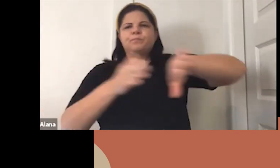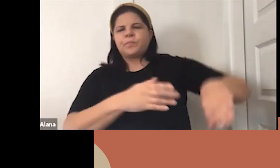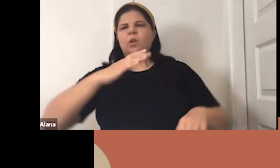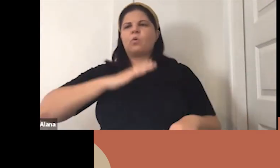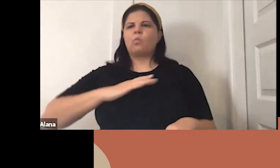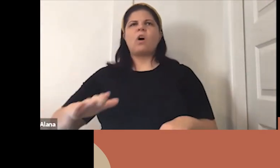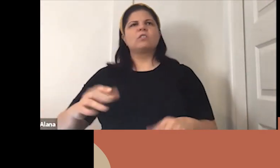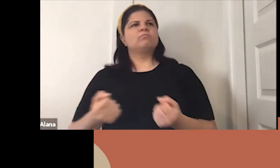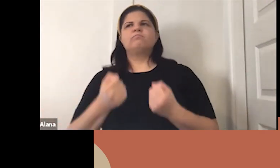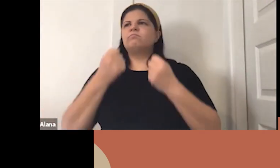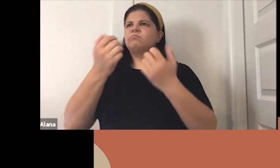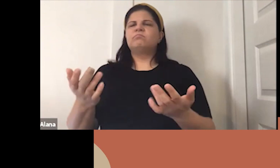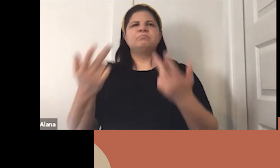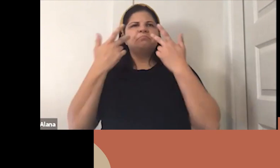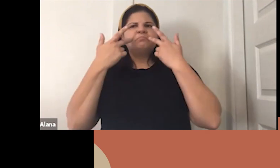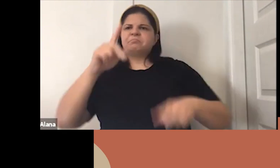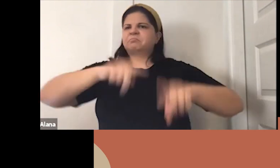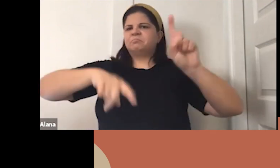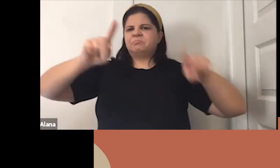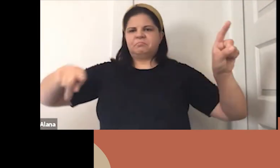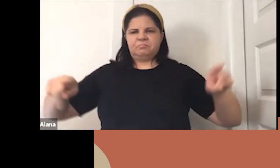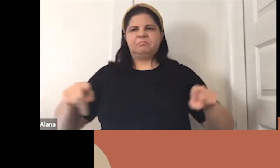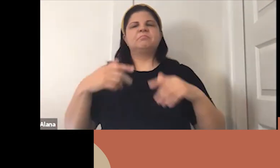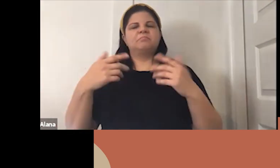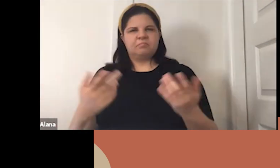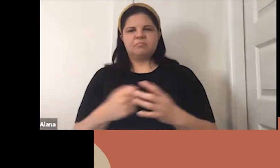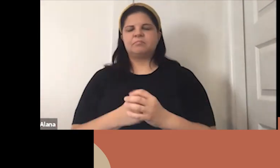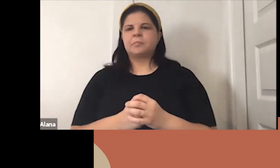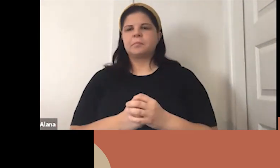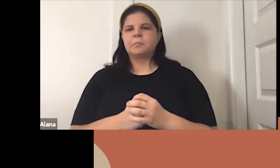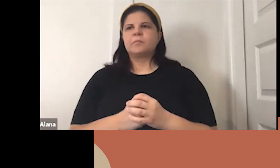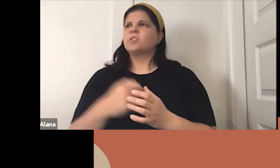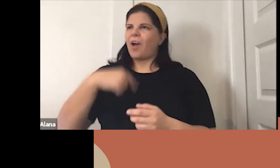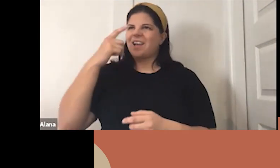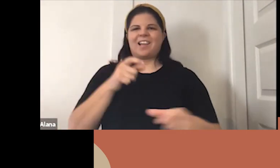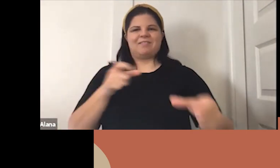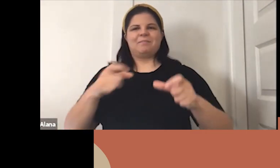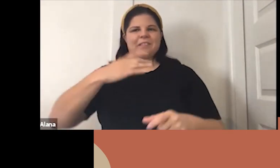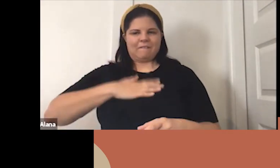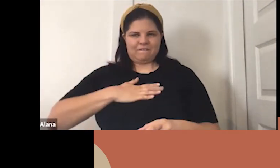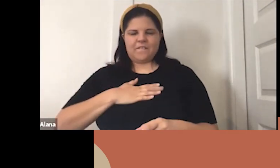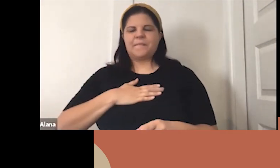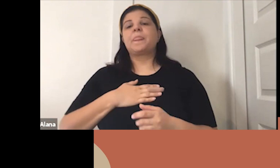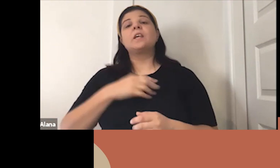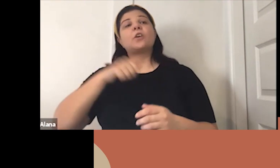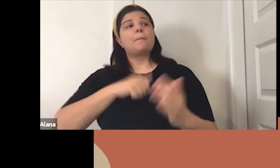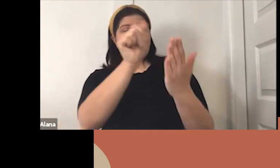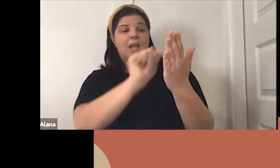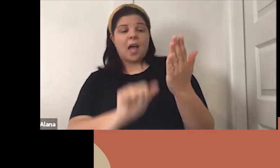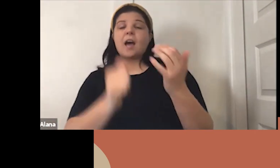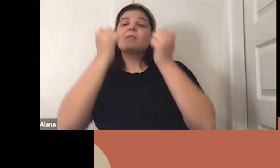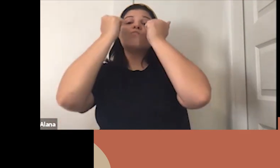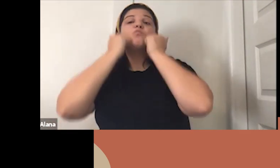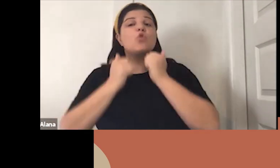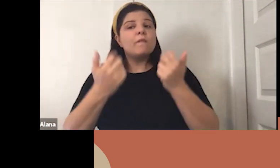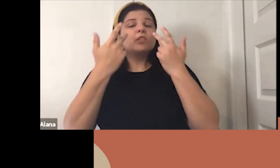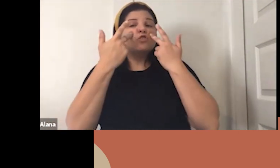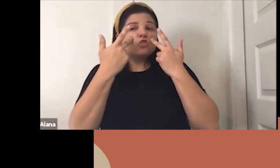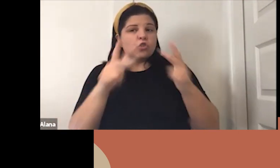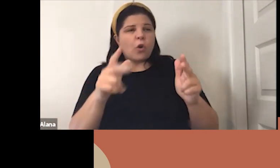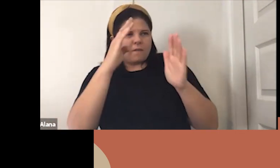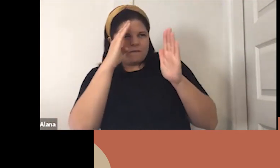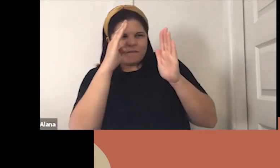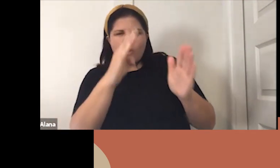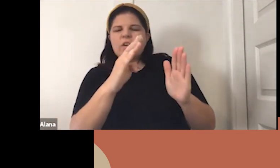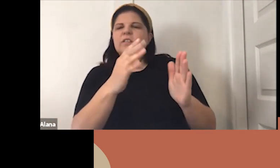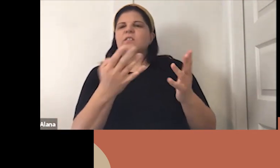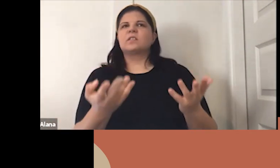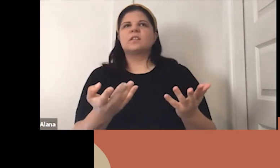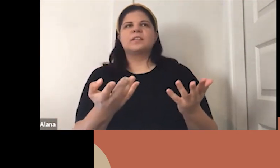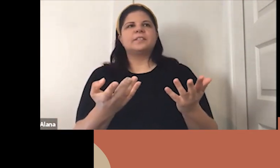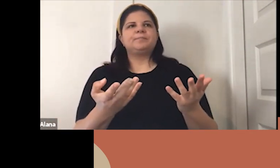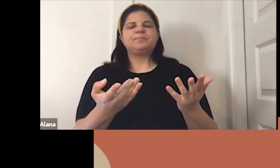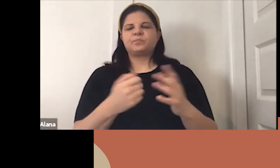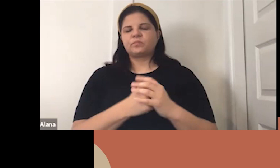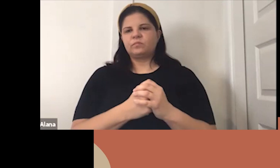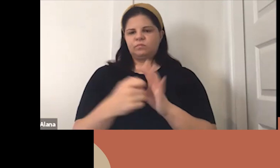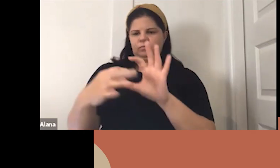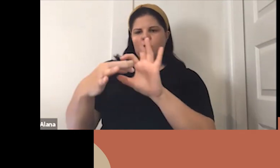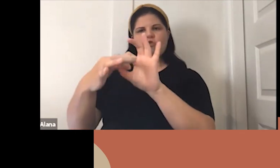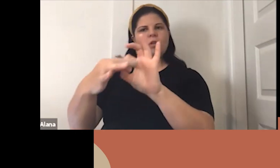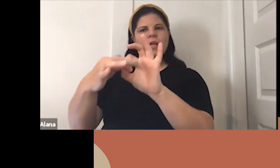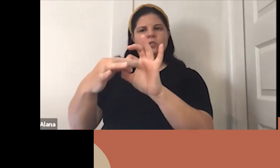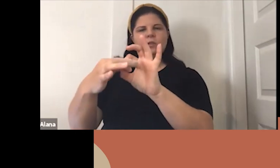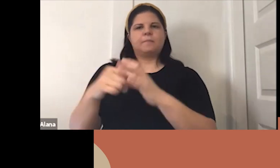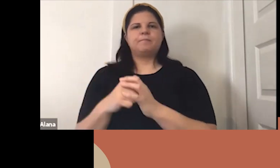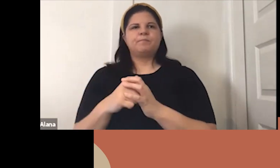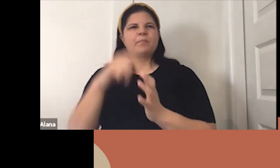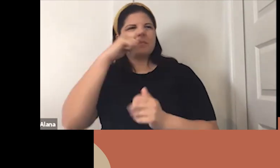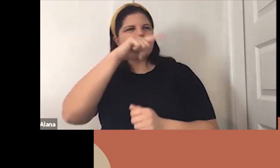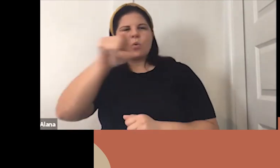So, in other words, my artwork focuses on those relations, those attitudes, and tries